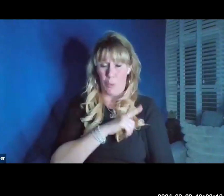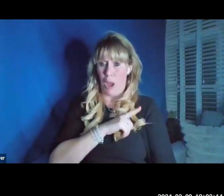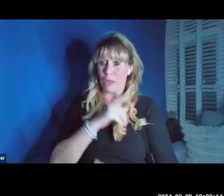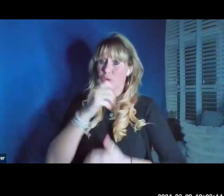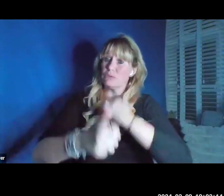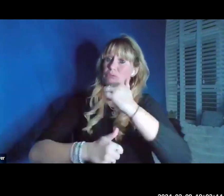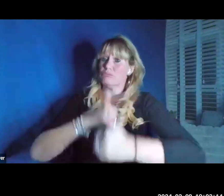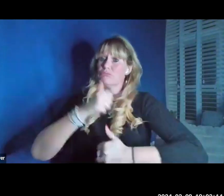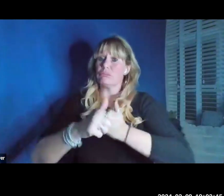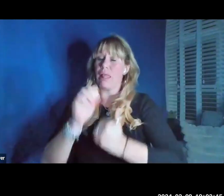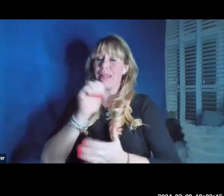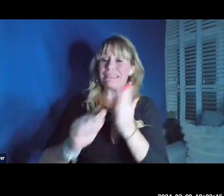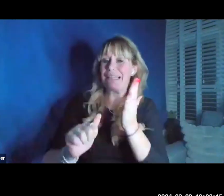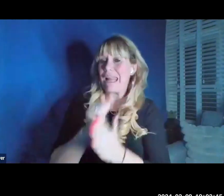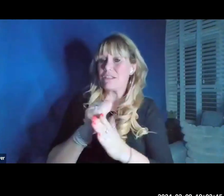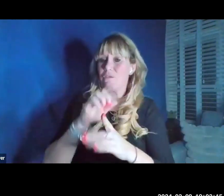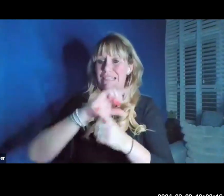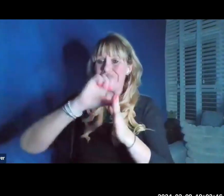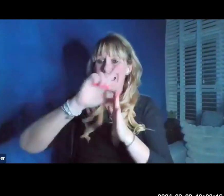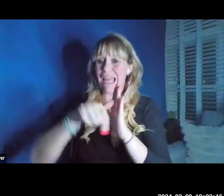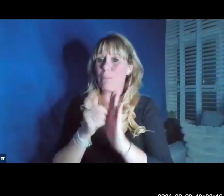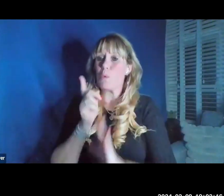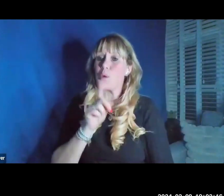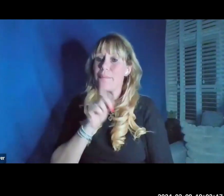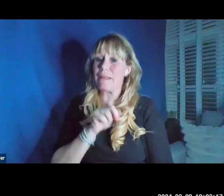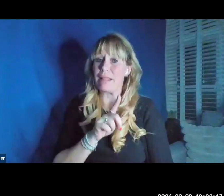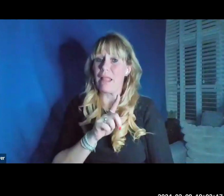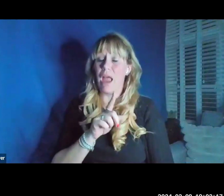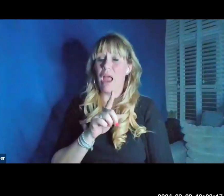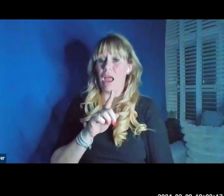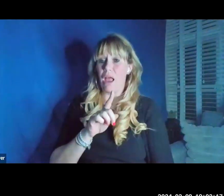Our first act tonight is a returning favourite atTogether!